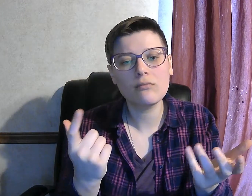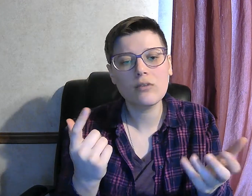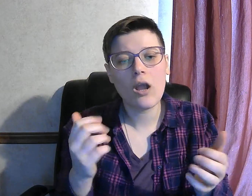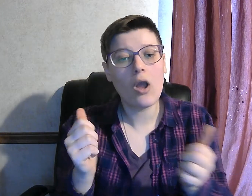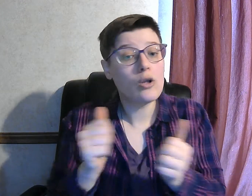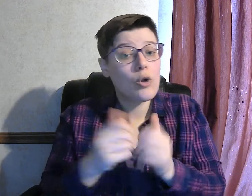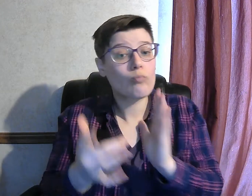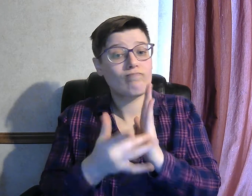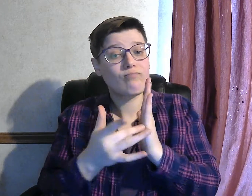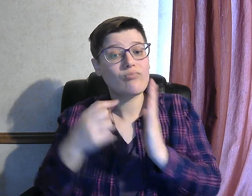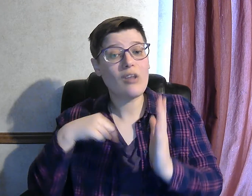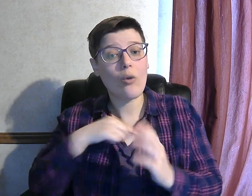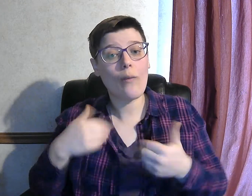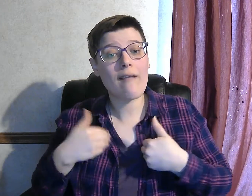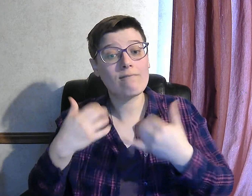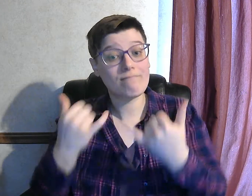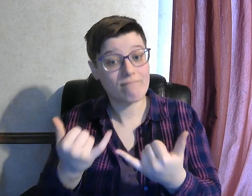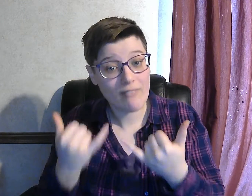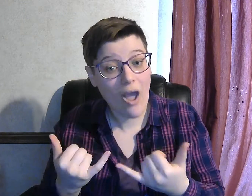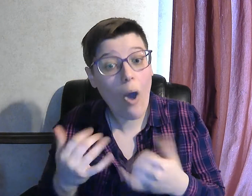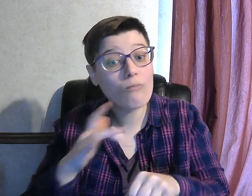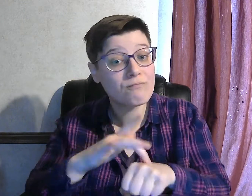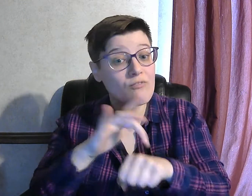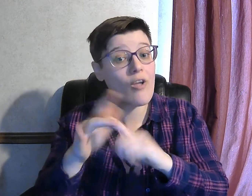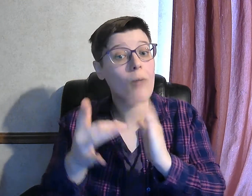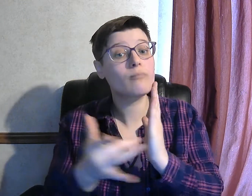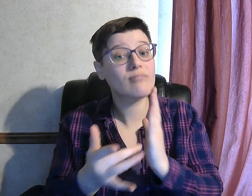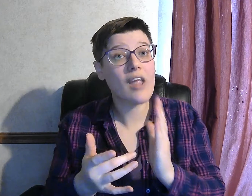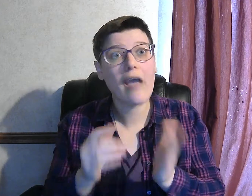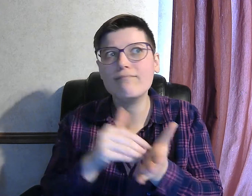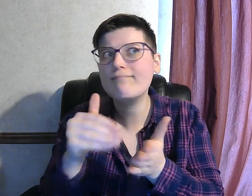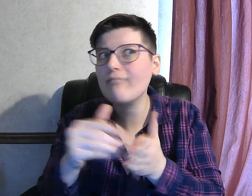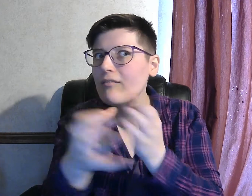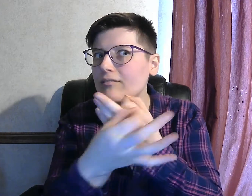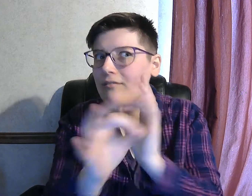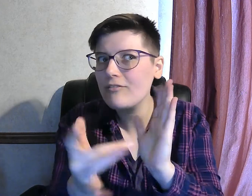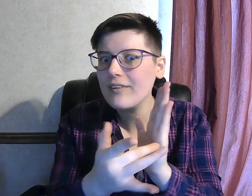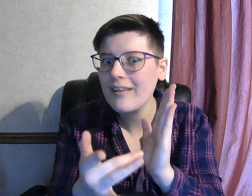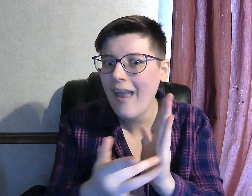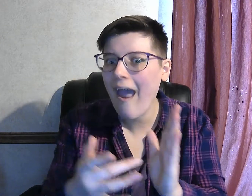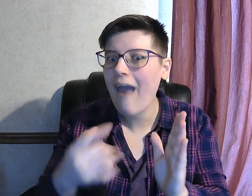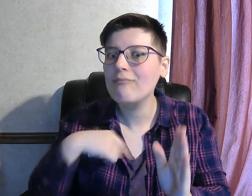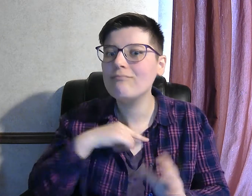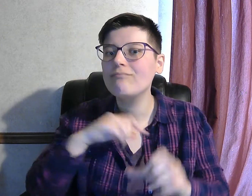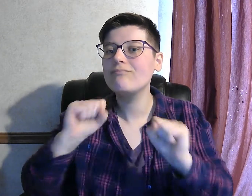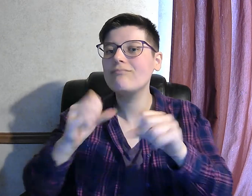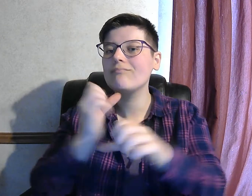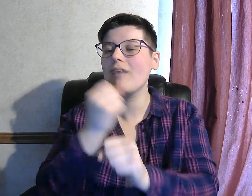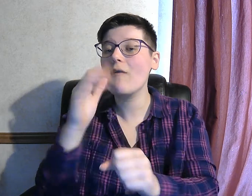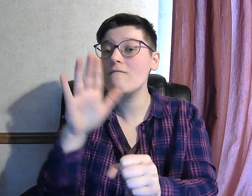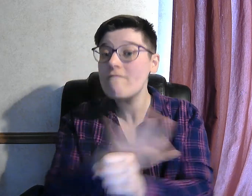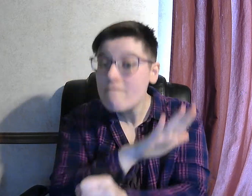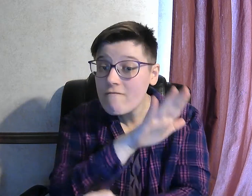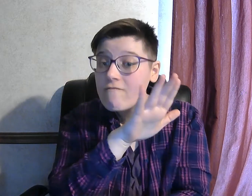They’re all important. With the technology we have now, the available tech which is often -free-,